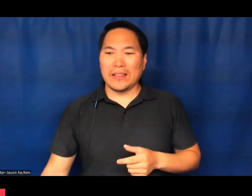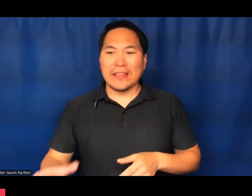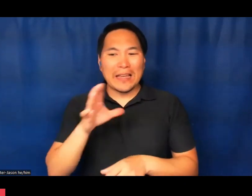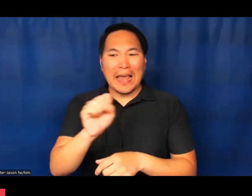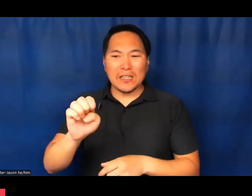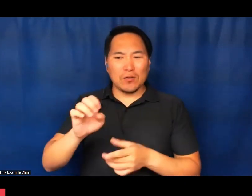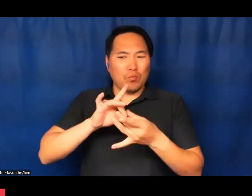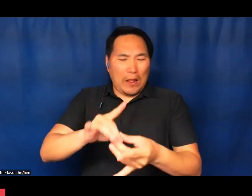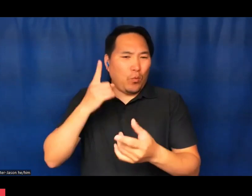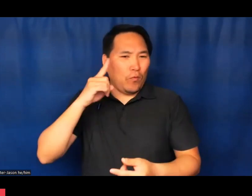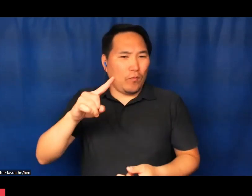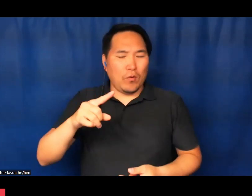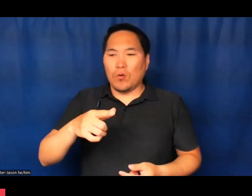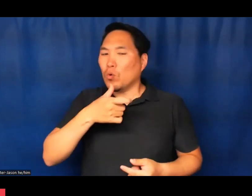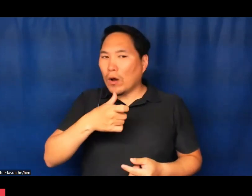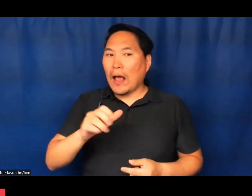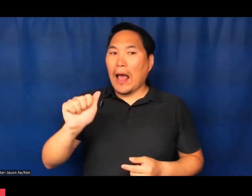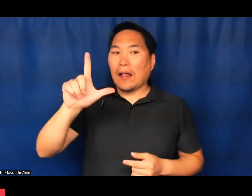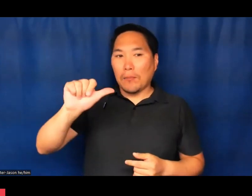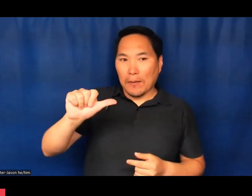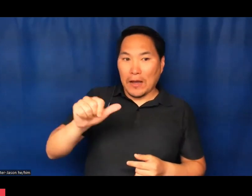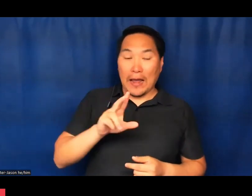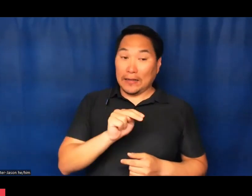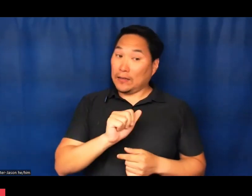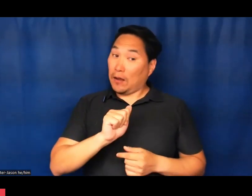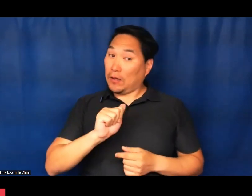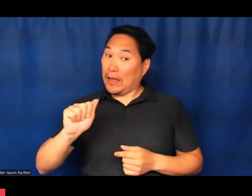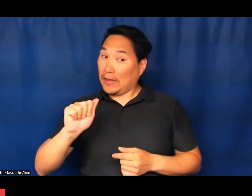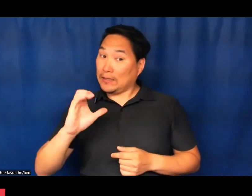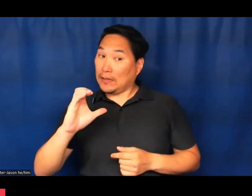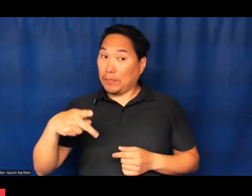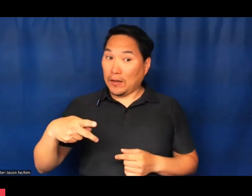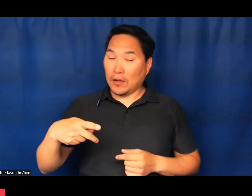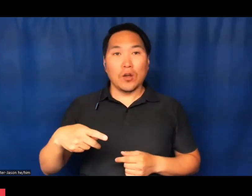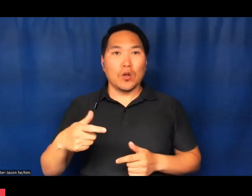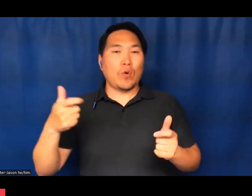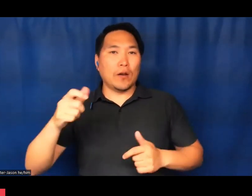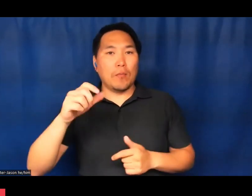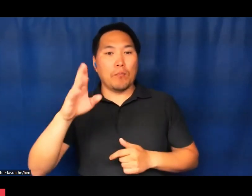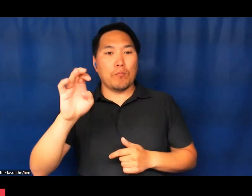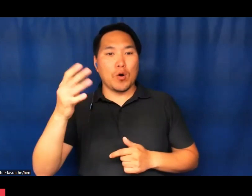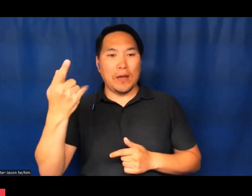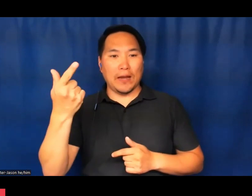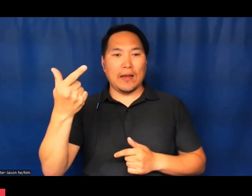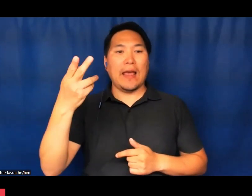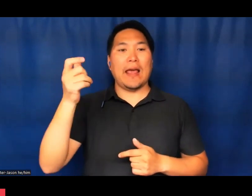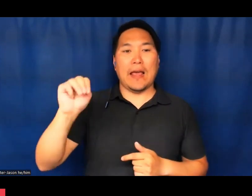The Alabama state conference of the NAACP, raider Birmingham and individual voters in